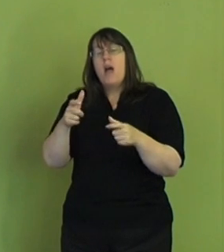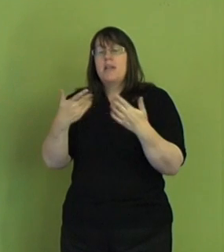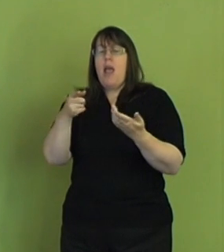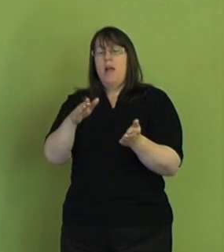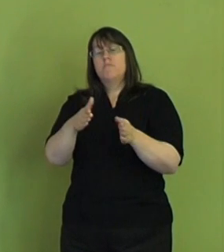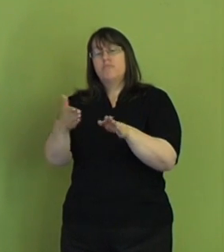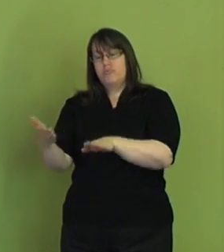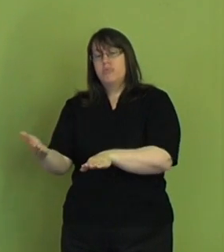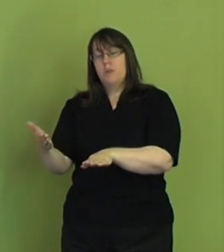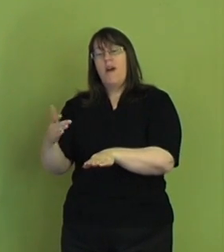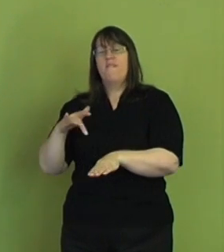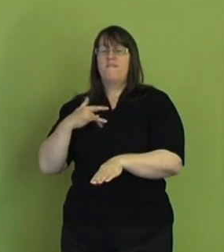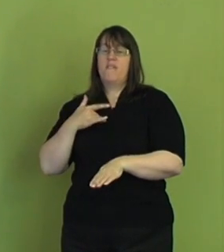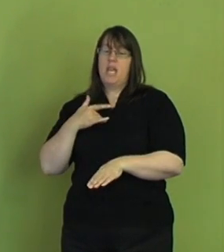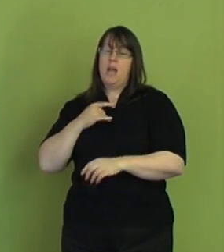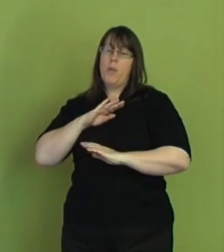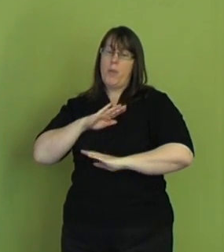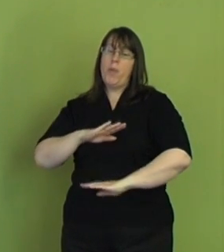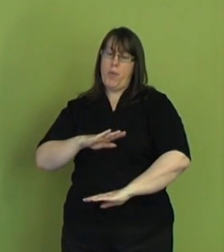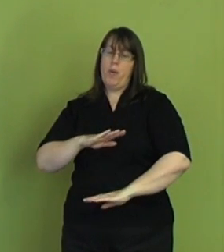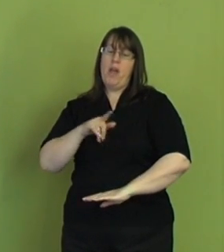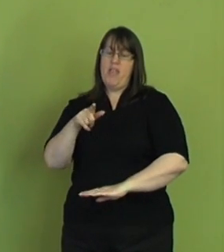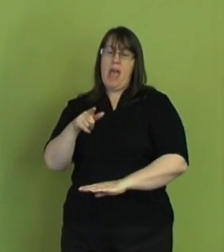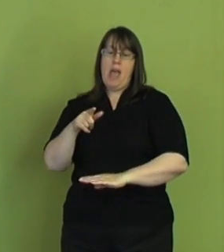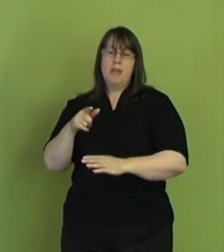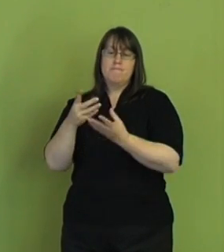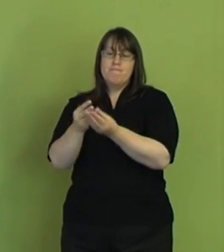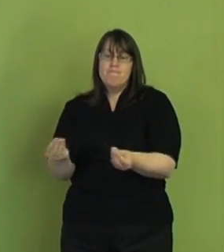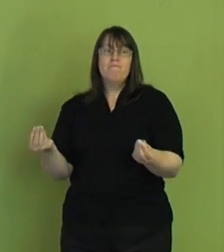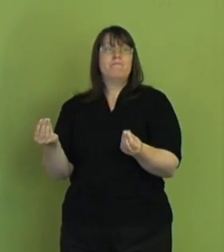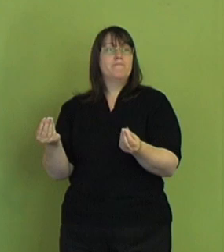That can be a positive side, as well, not less painful,